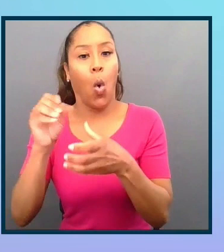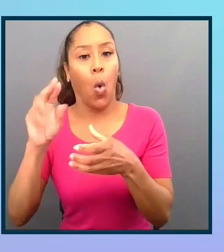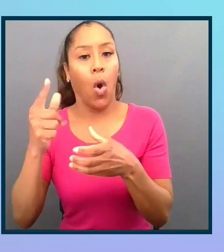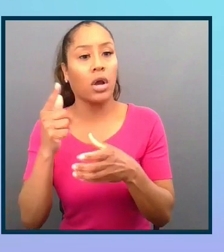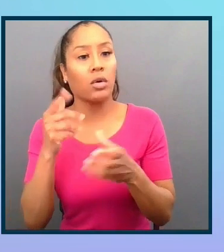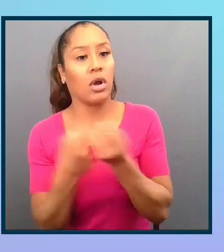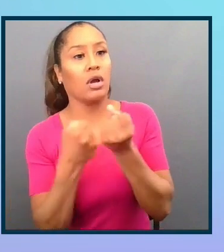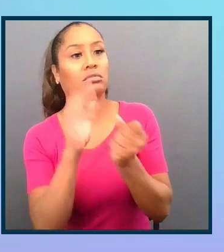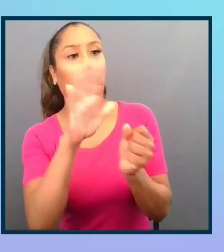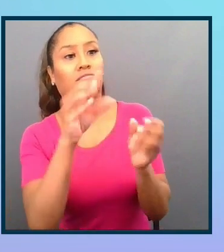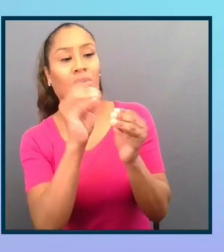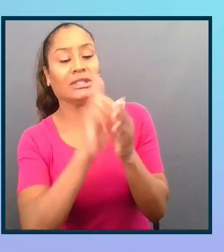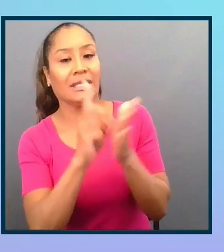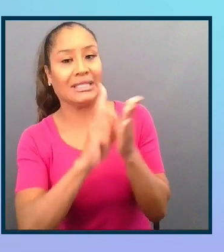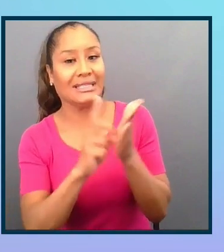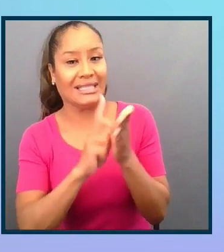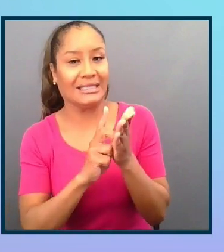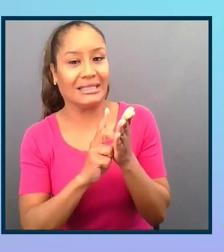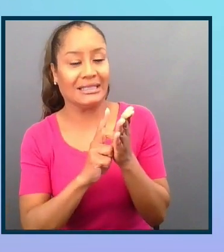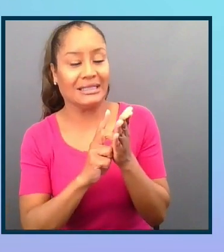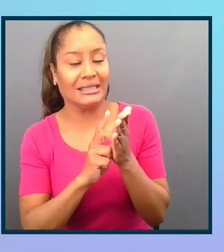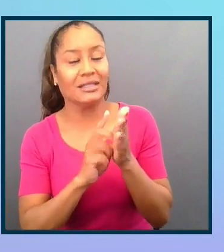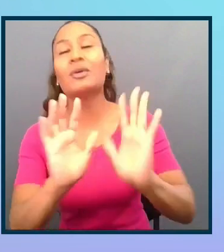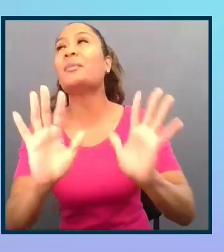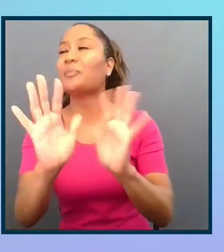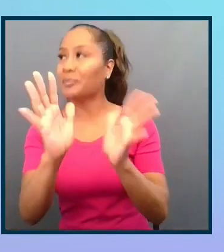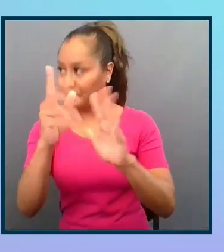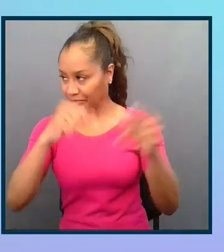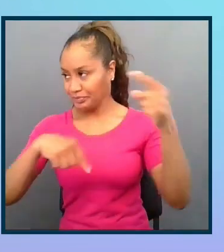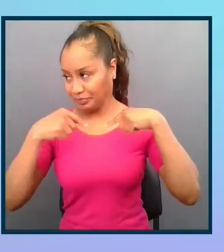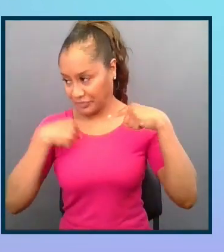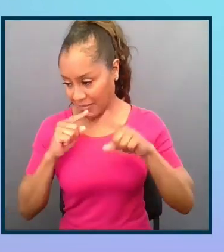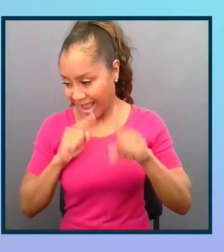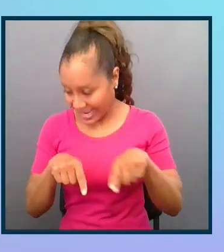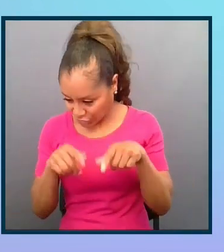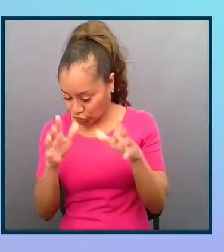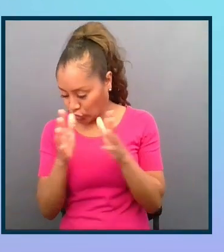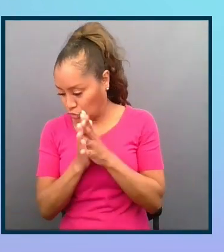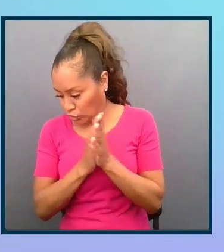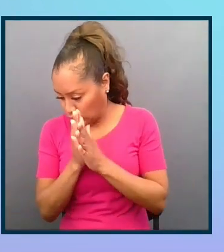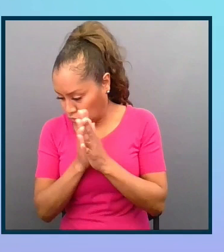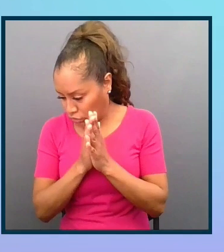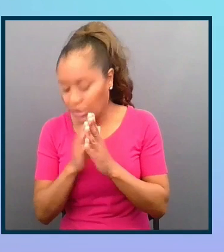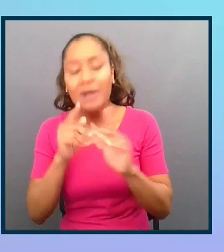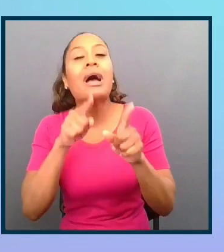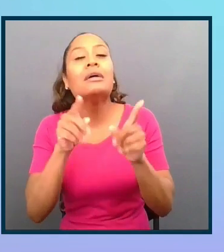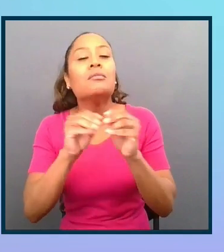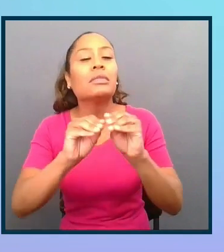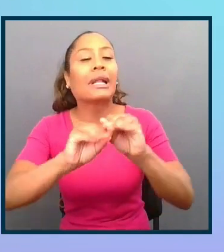But let me actually try to answer this question with more clarity.